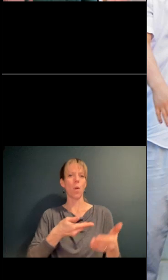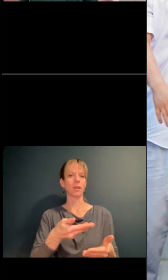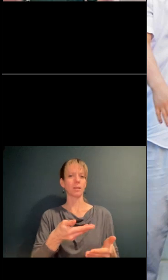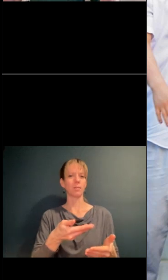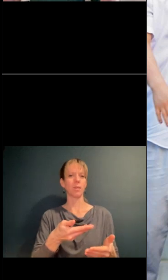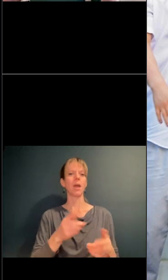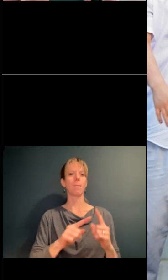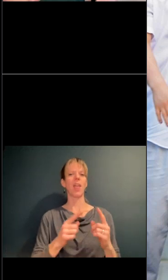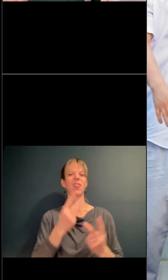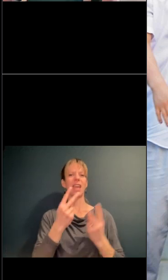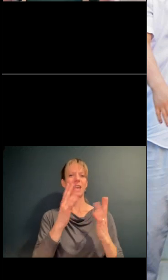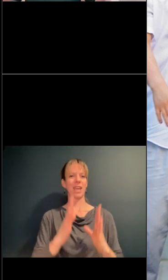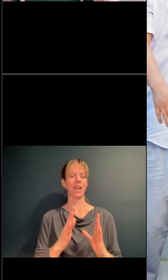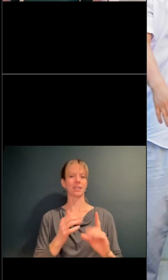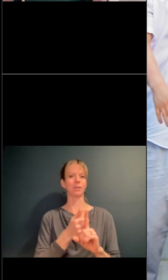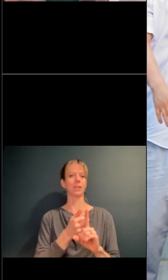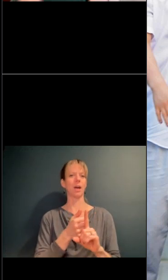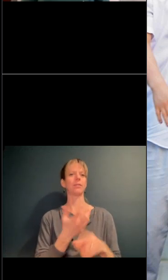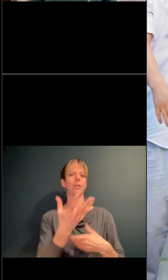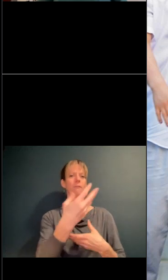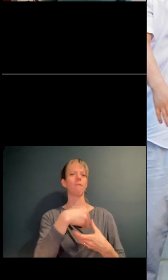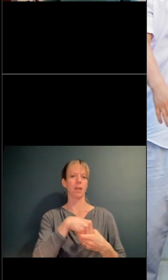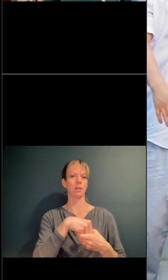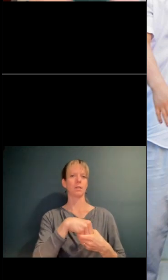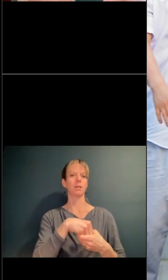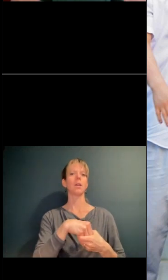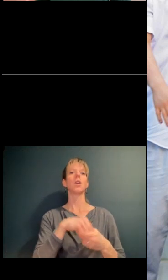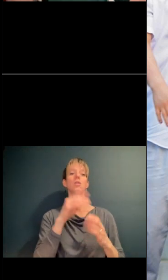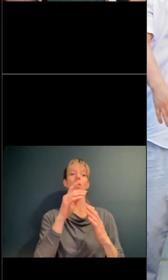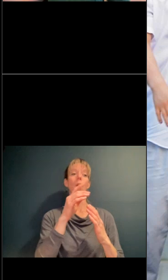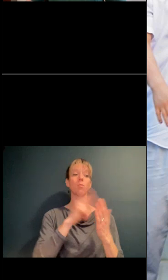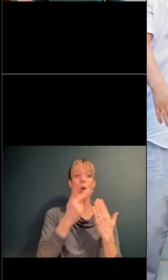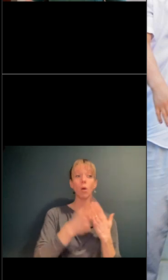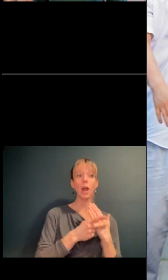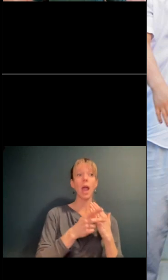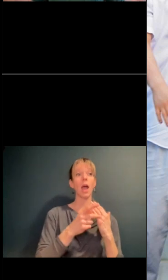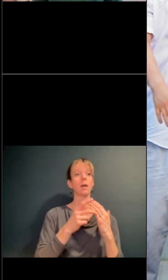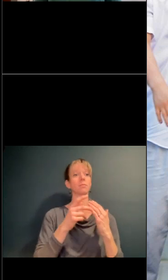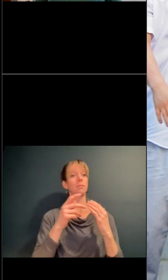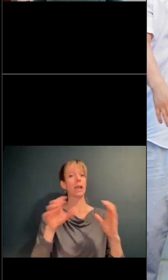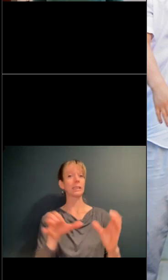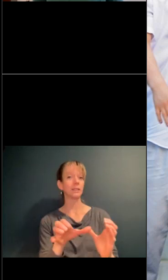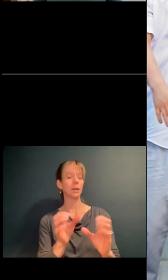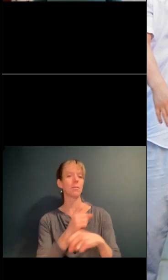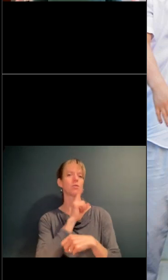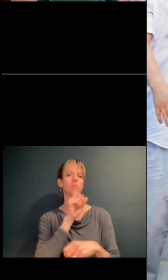So are we designing our activities and programs in ways that are going to make young people with